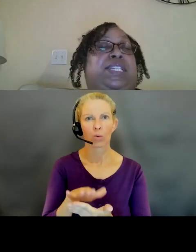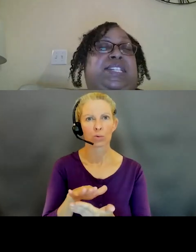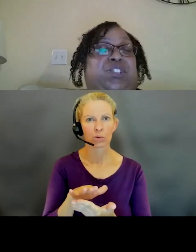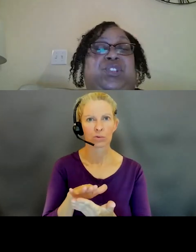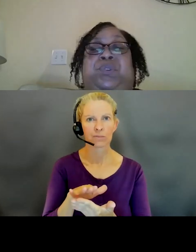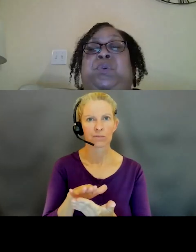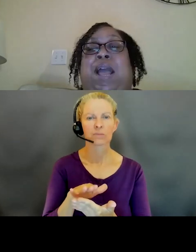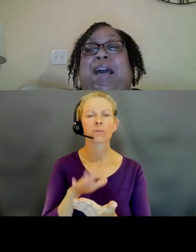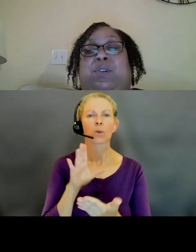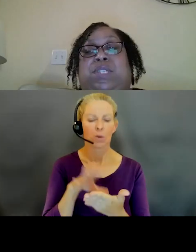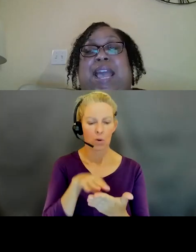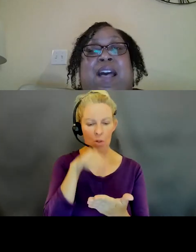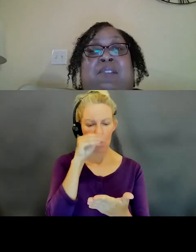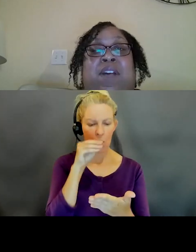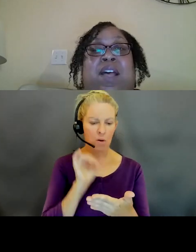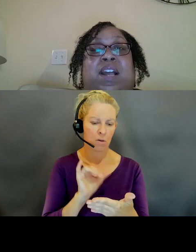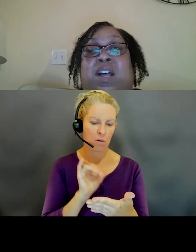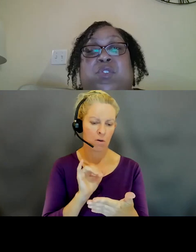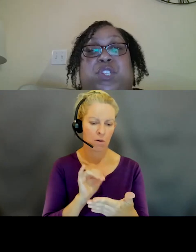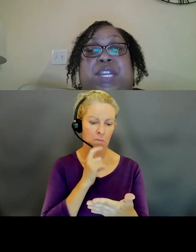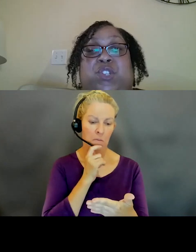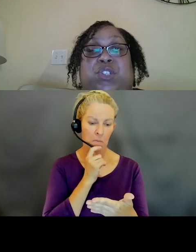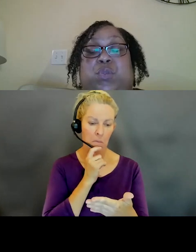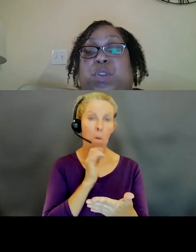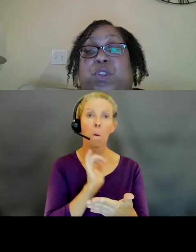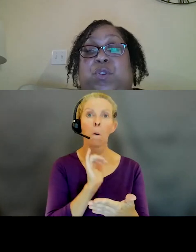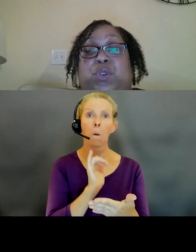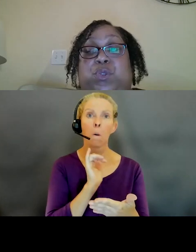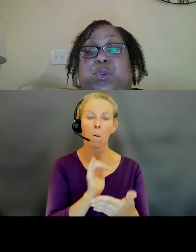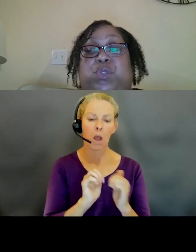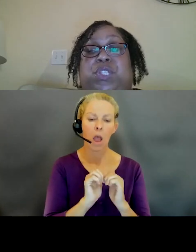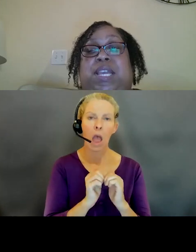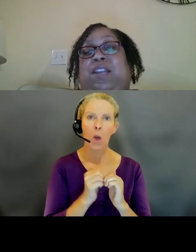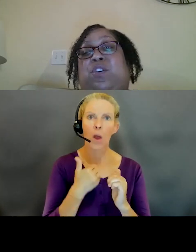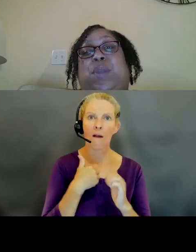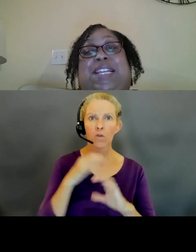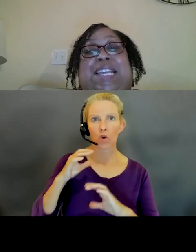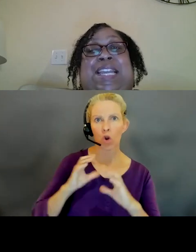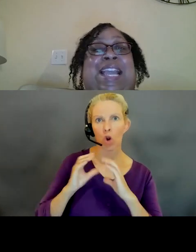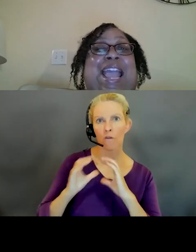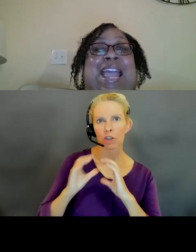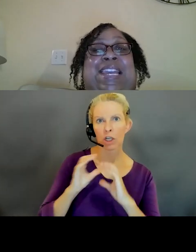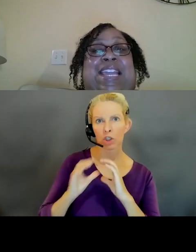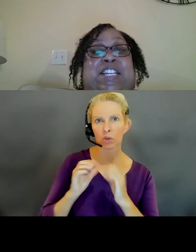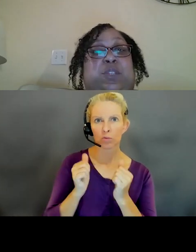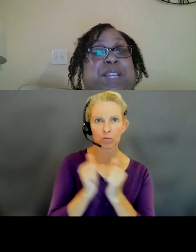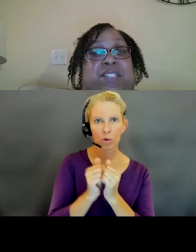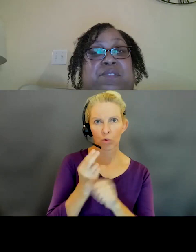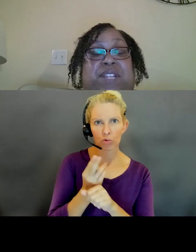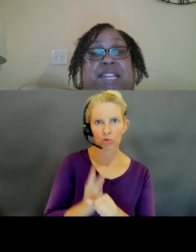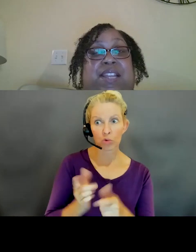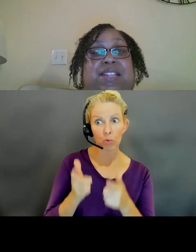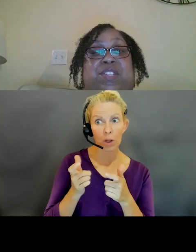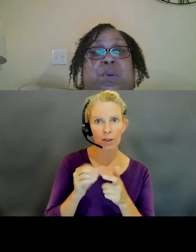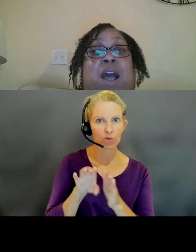teach you how to have conversations with your users quickly and inexpensively. So